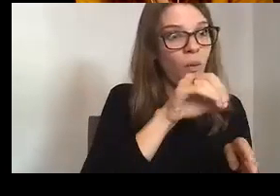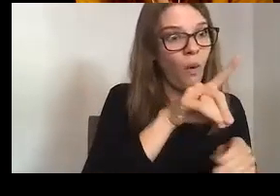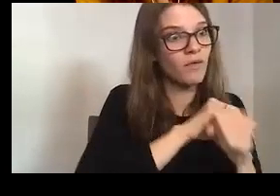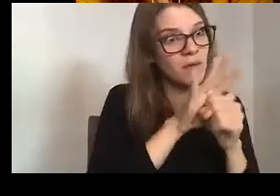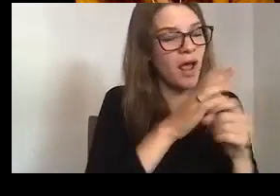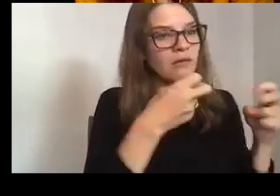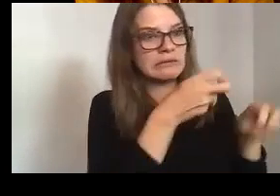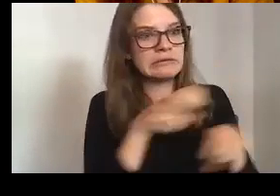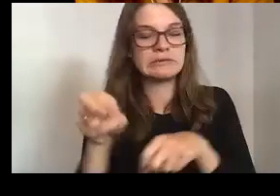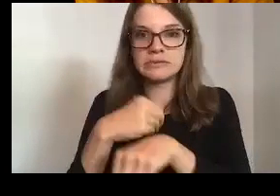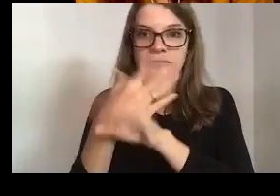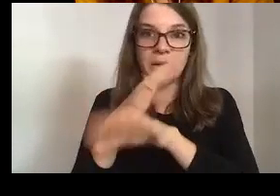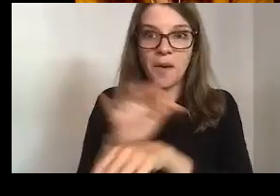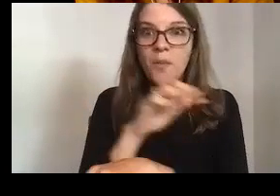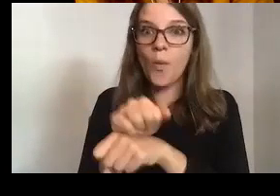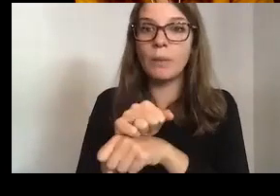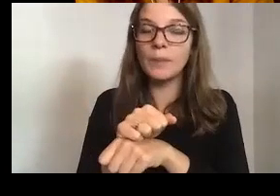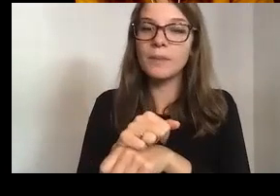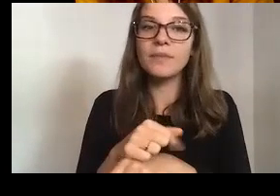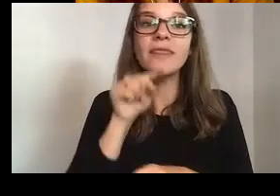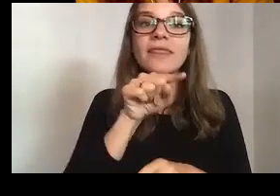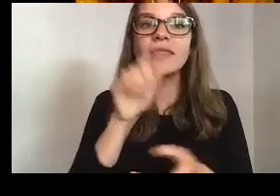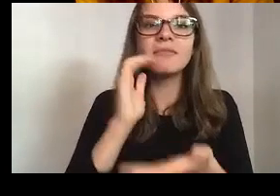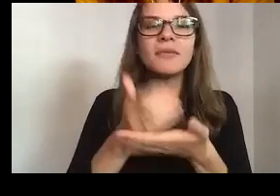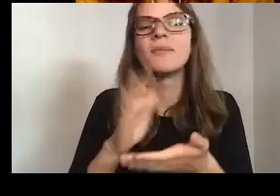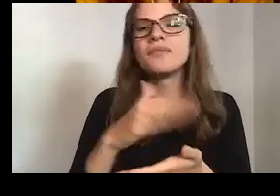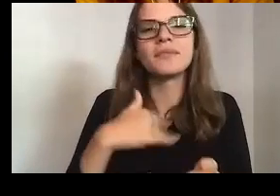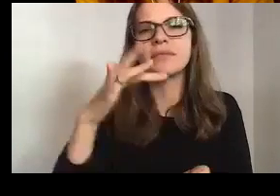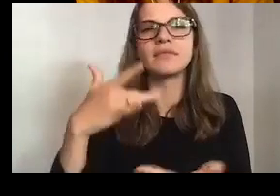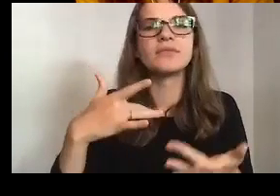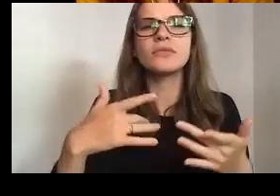and you know within this I think I'm less concerned about what some of the specifics are so